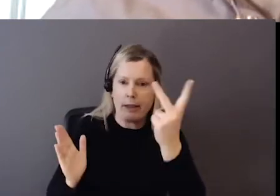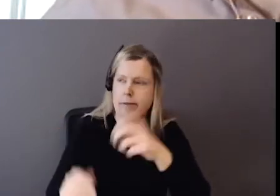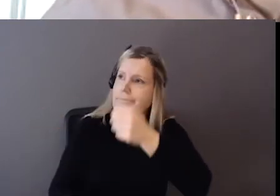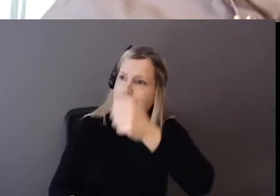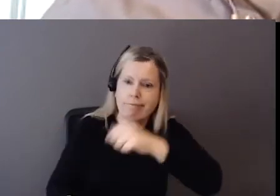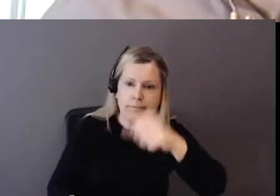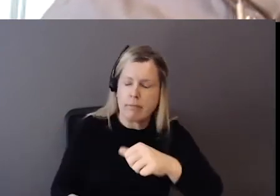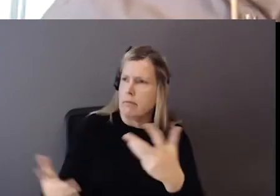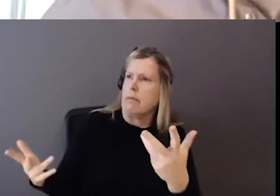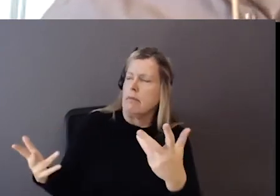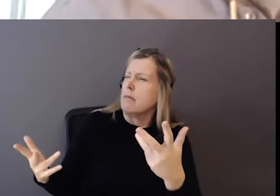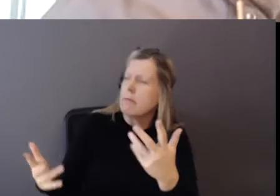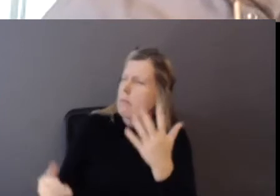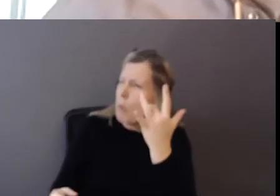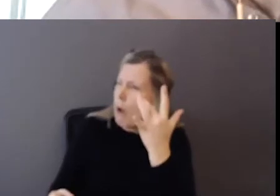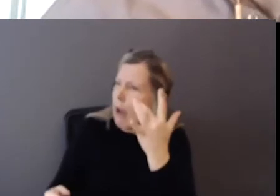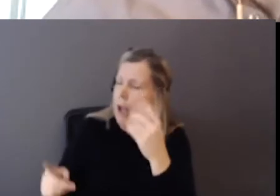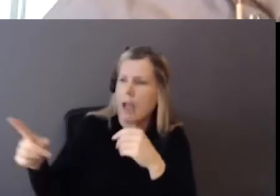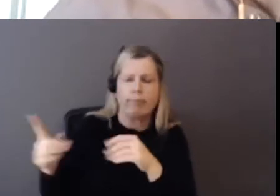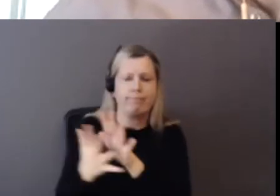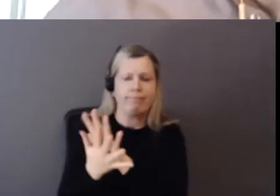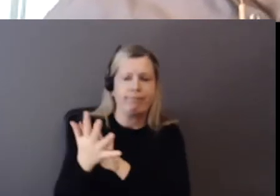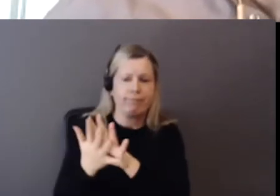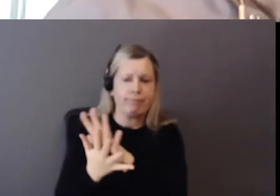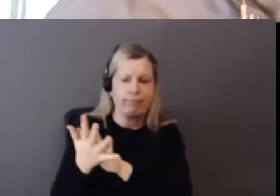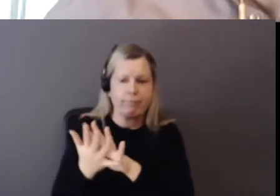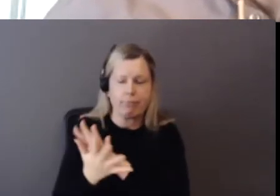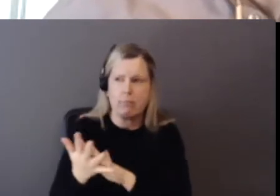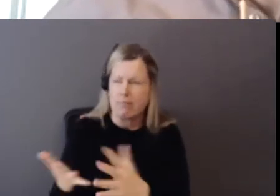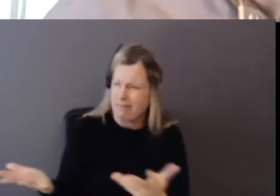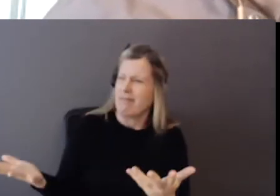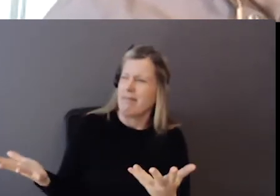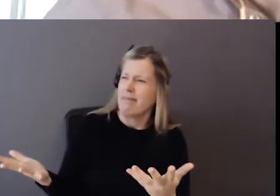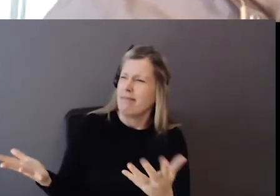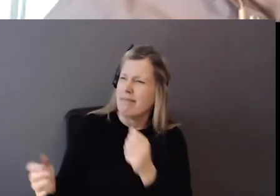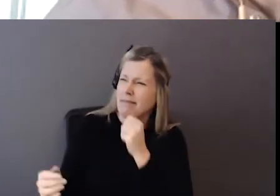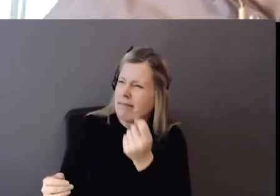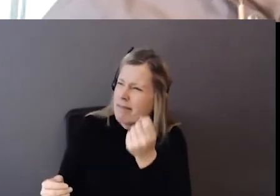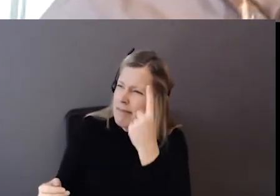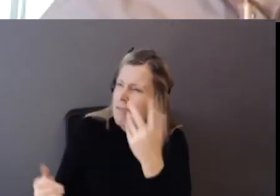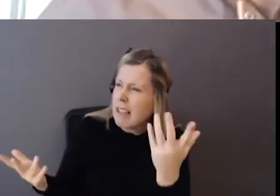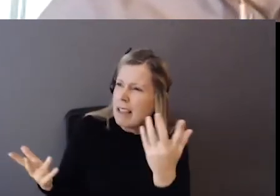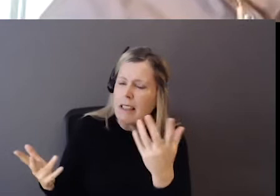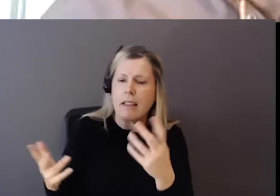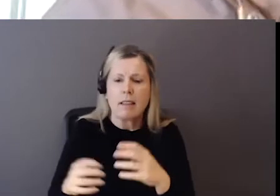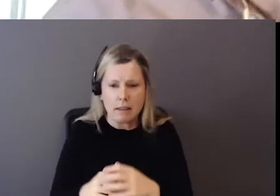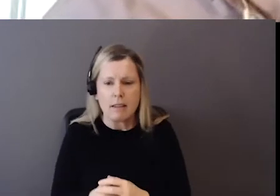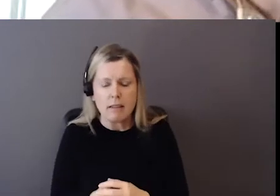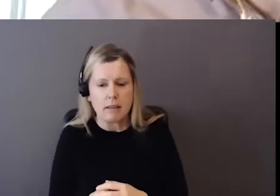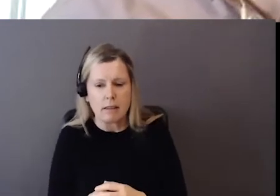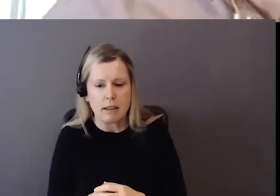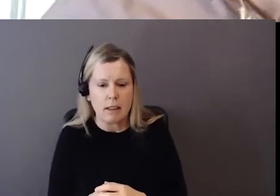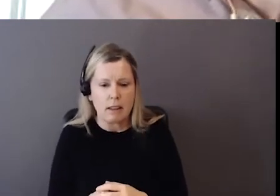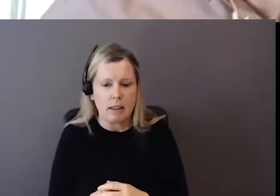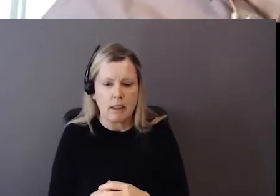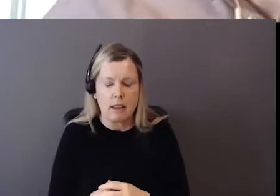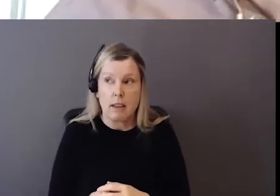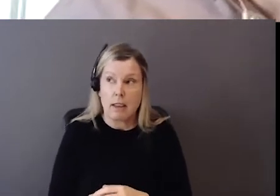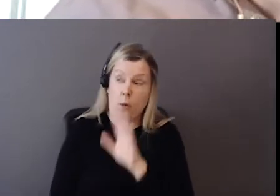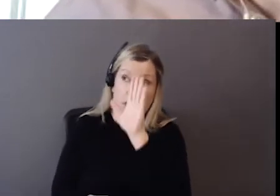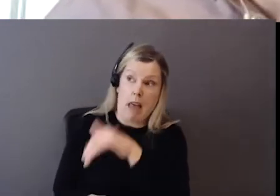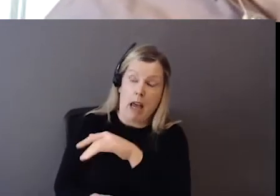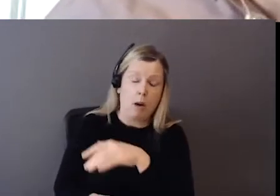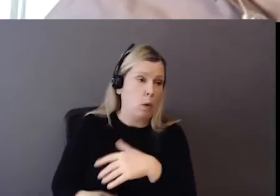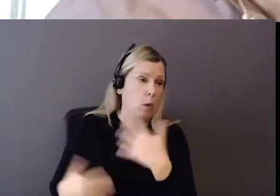without a whole lot of rationale for why it was or what was going on. So, on top of the additional